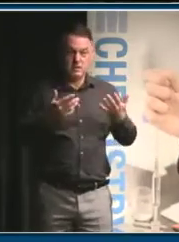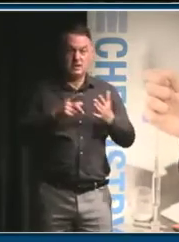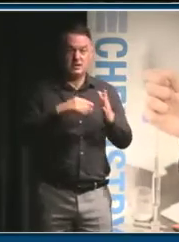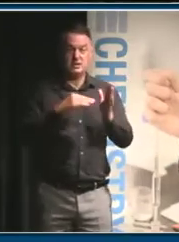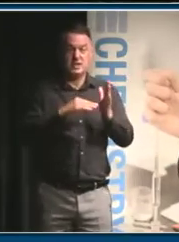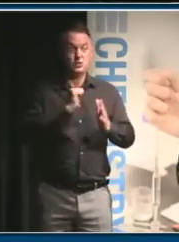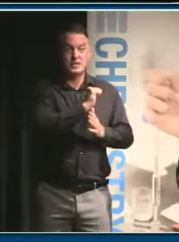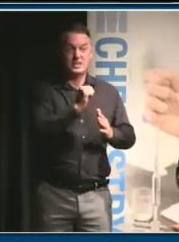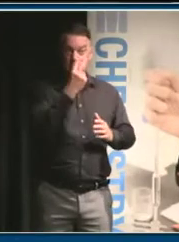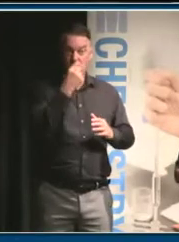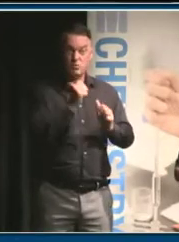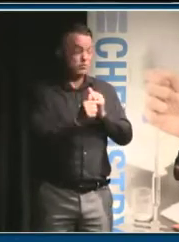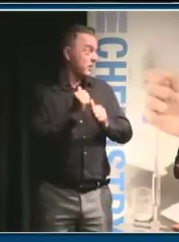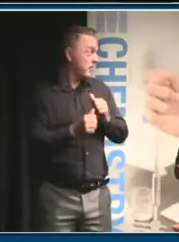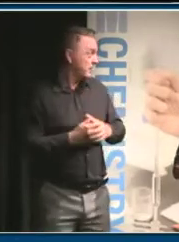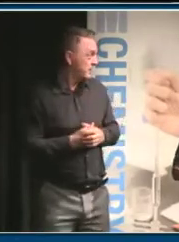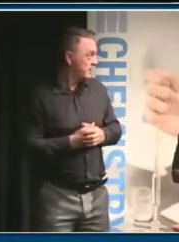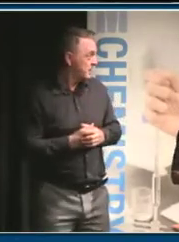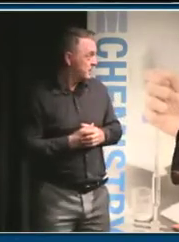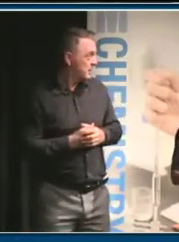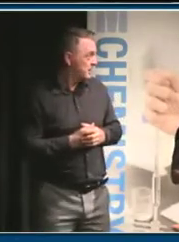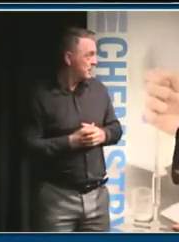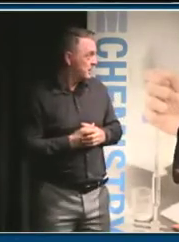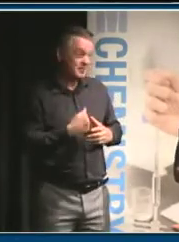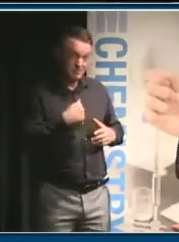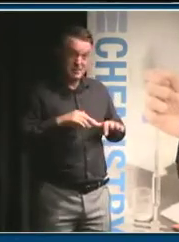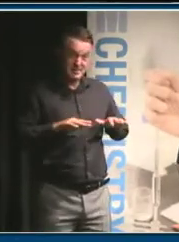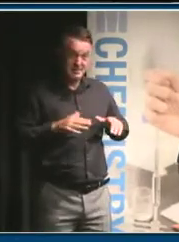brother and there's this older brother with the sax, there's me on the keyboard, my older brother,